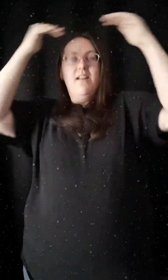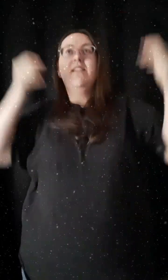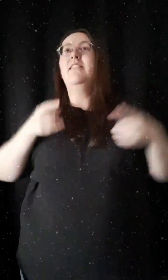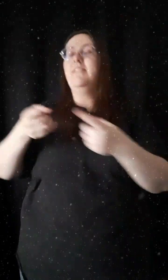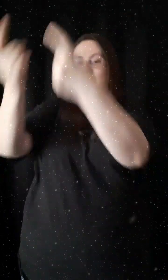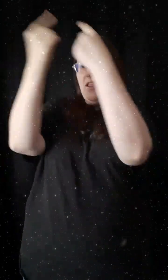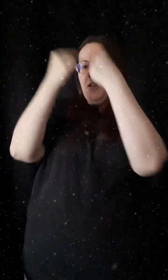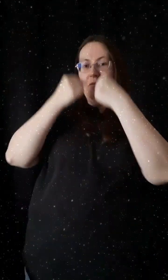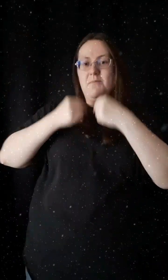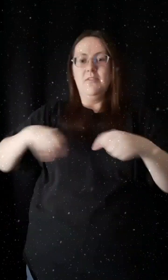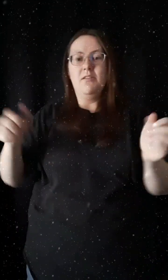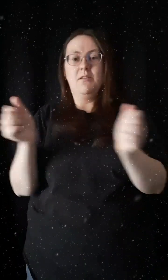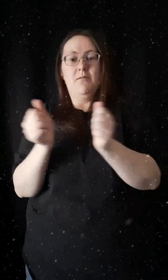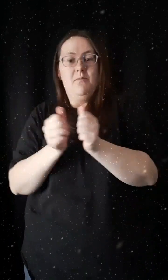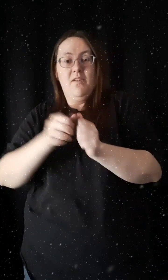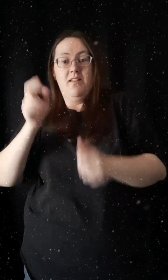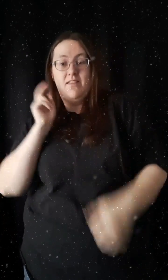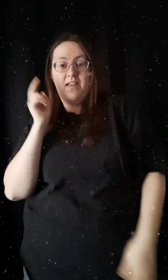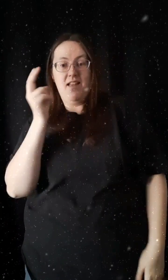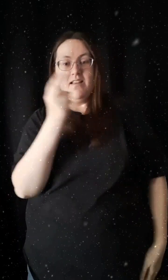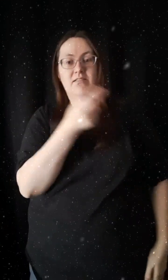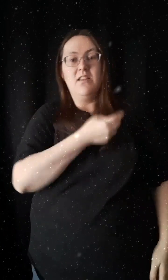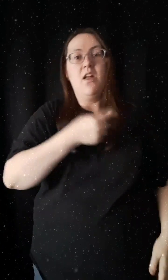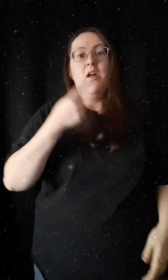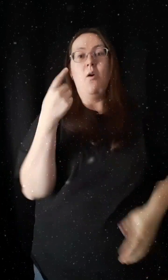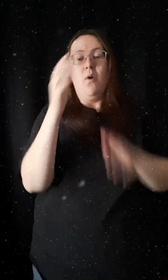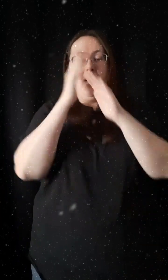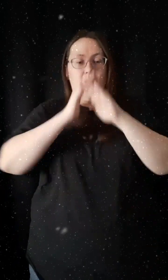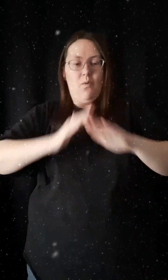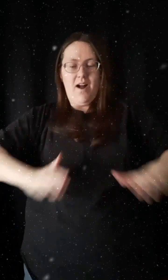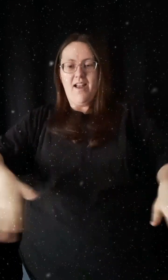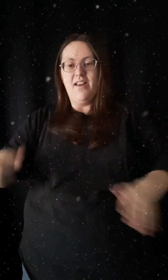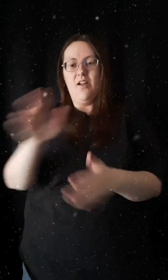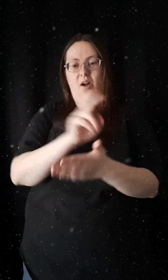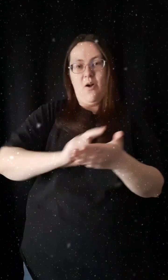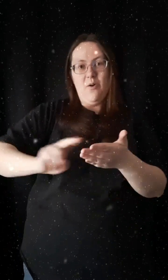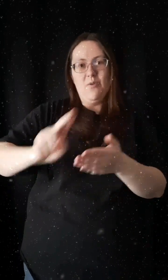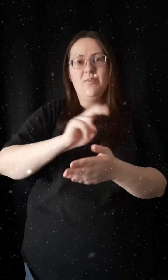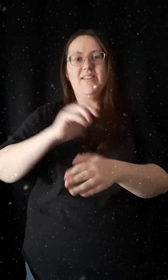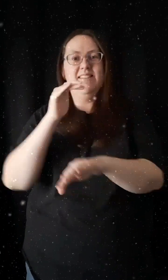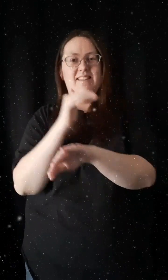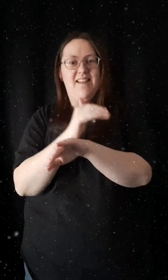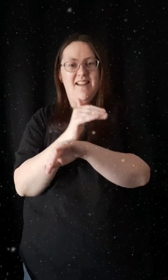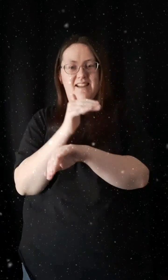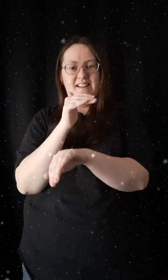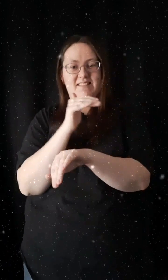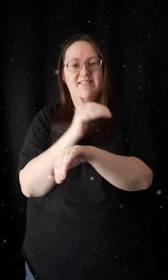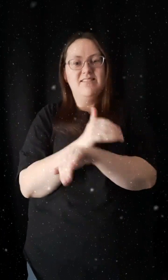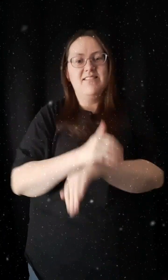He came to be with us One quiet holy night